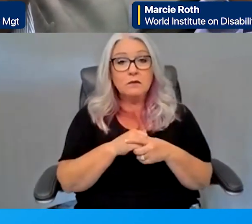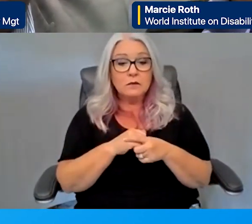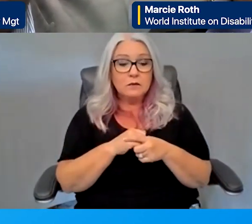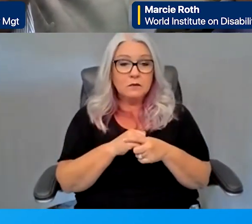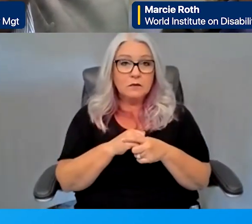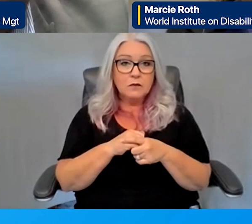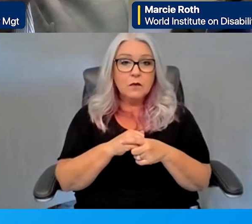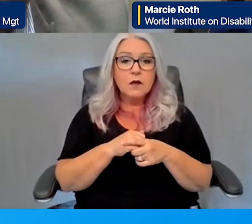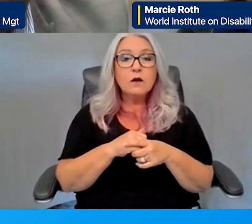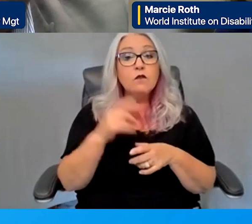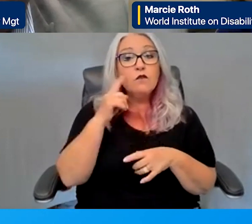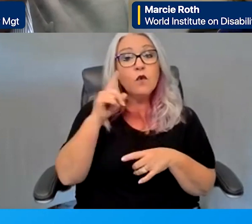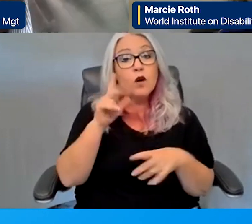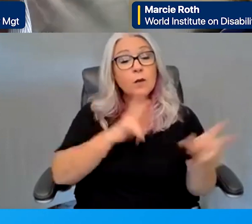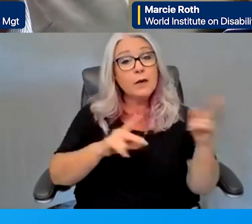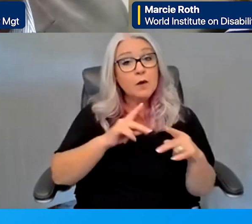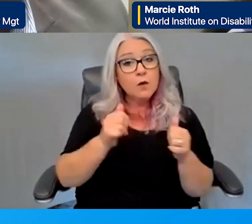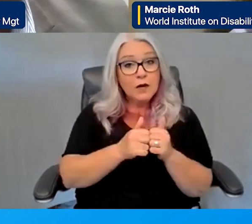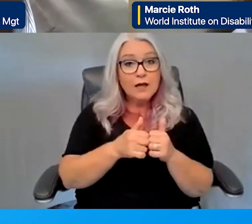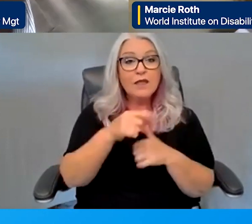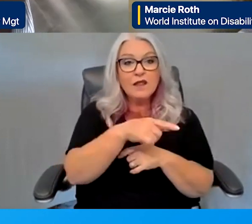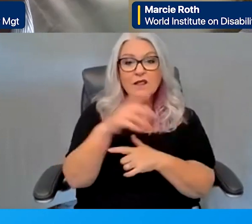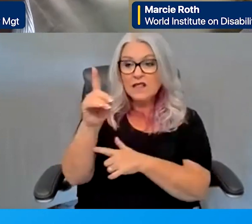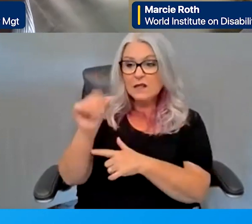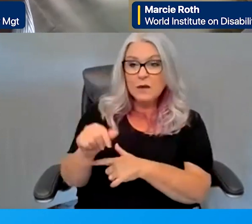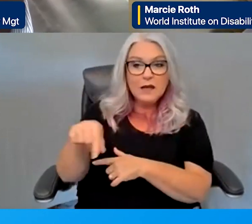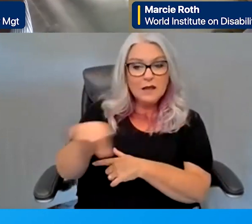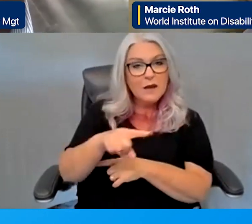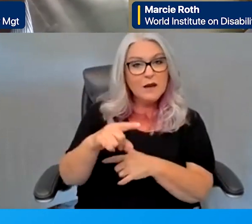for people with disabilities, the hierarchy even within our